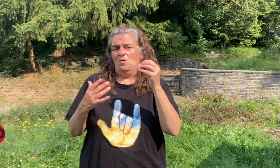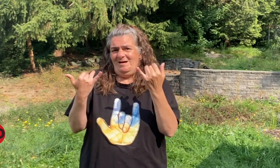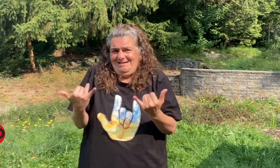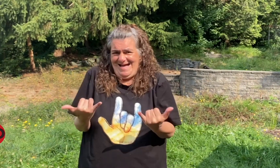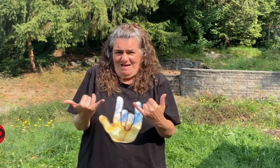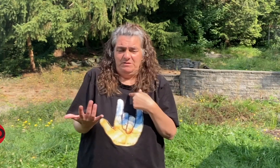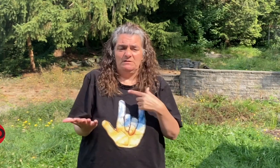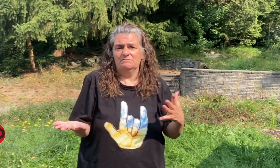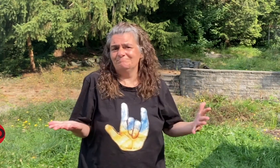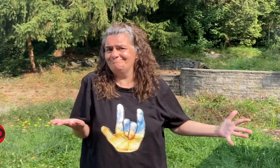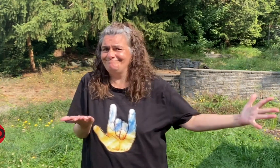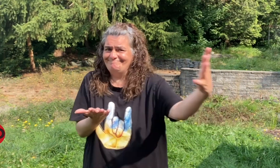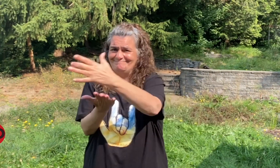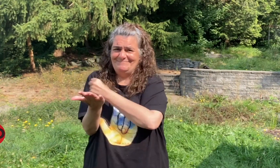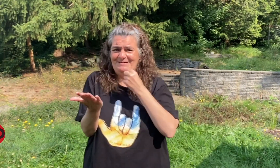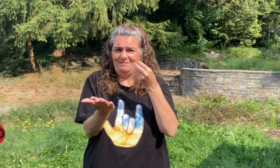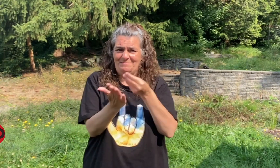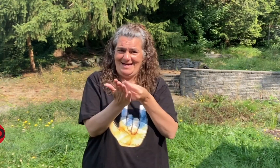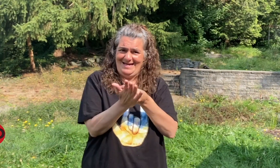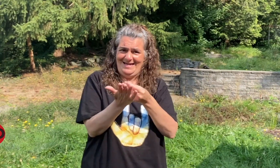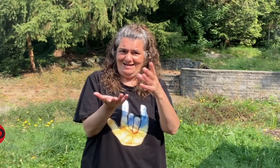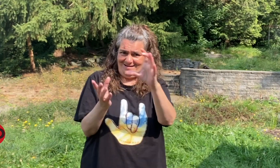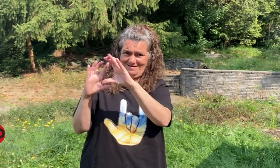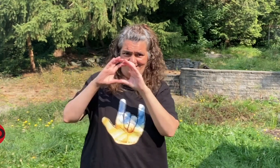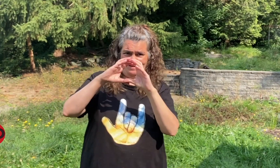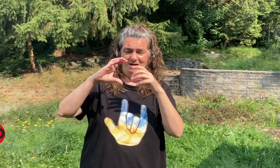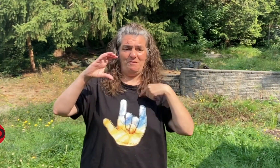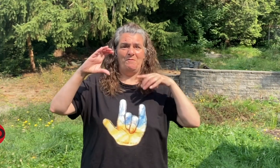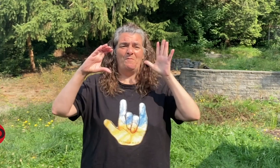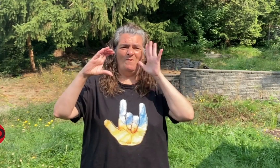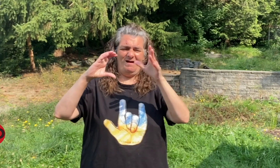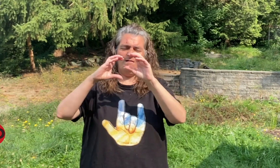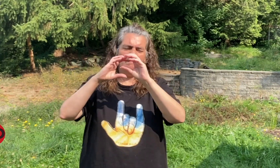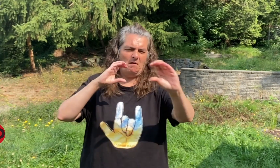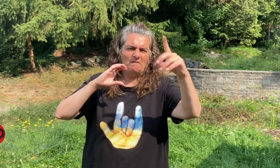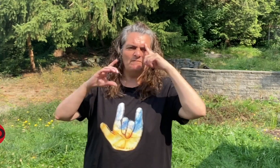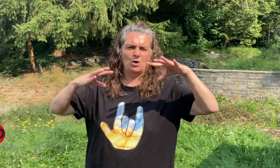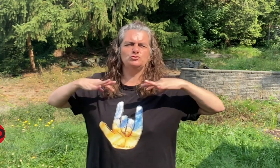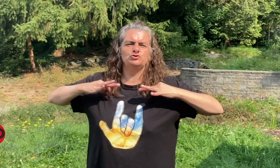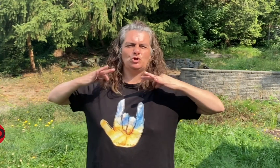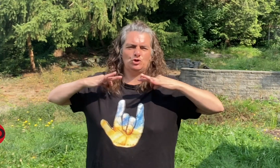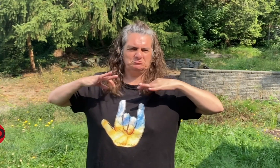Now we are raising funds - after paying for the T-shirts, mugs and so on,